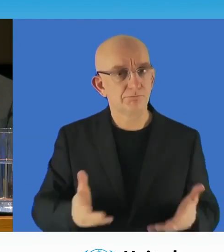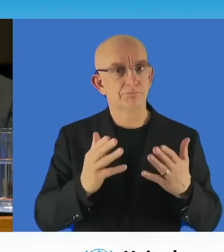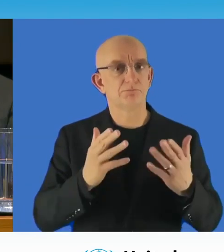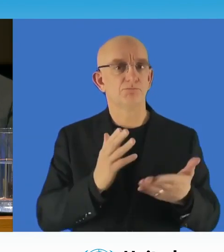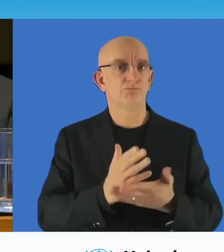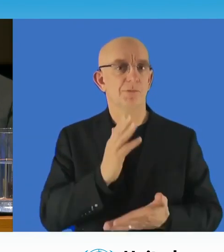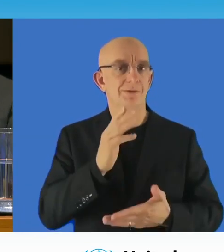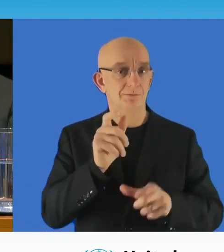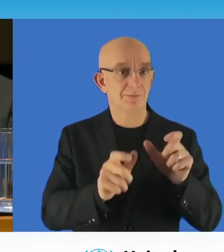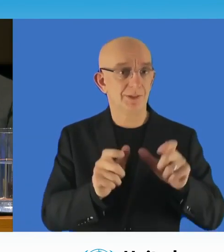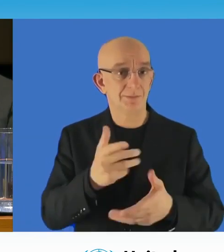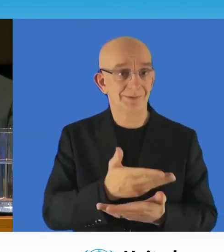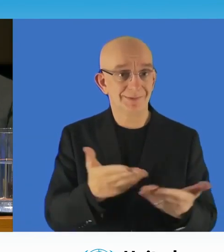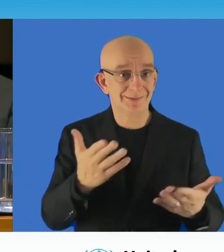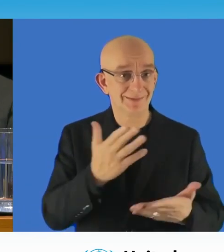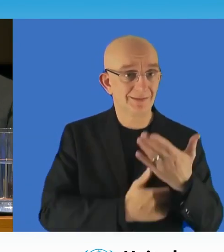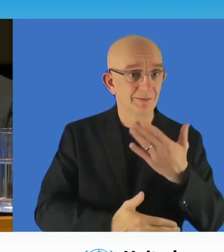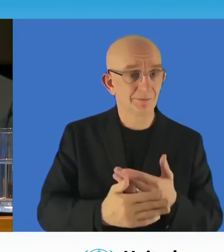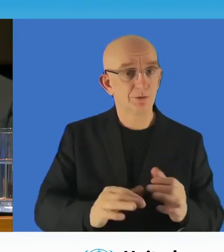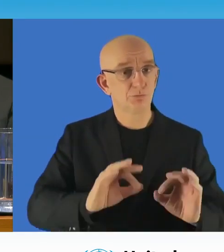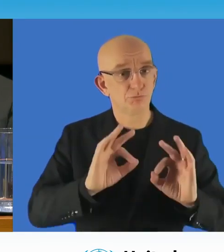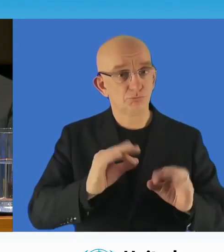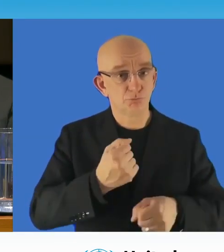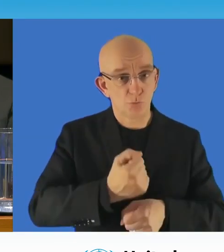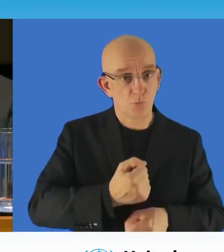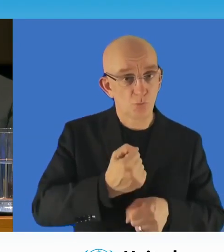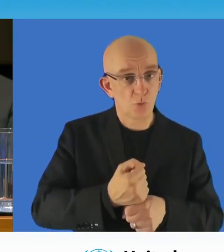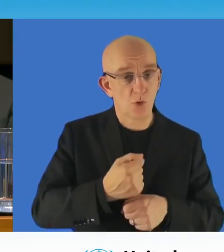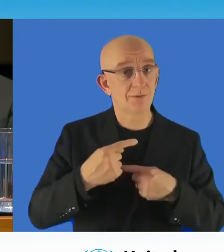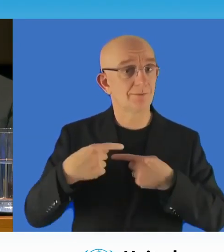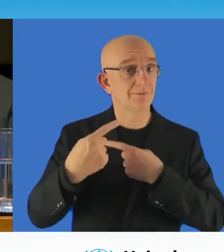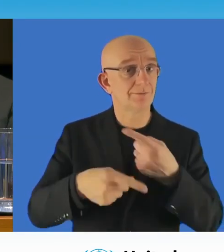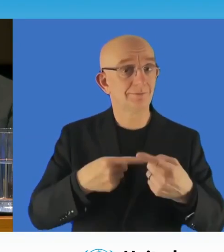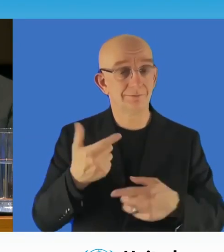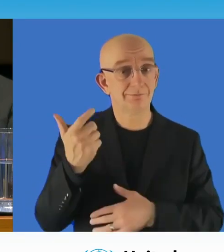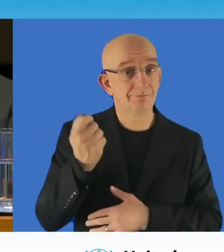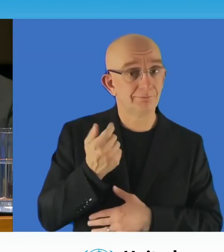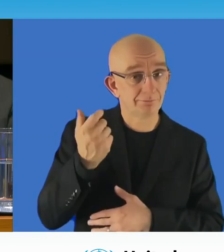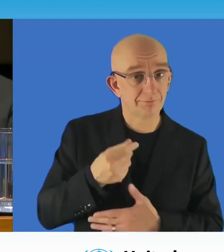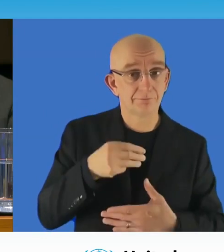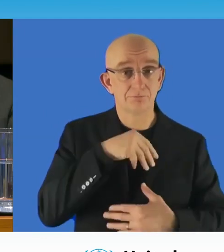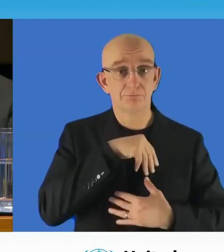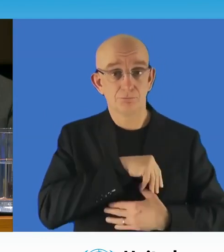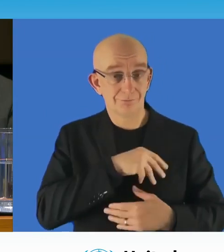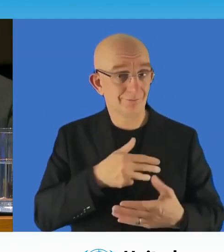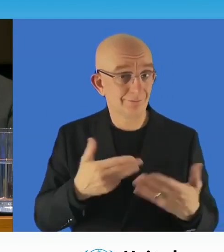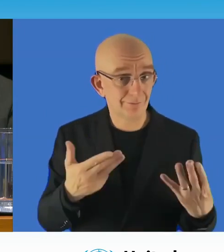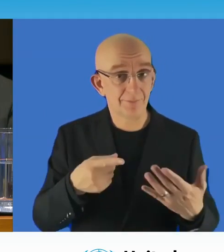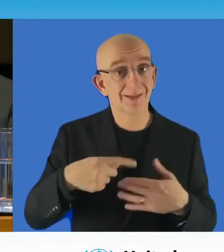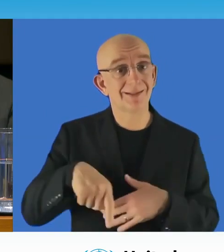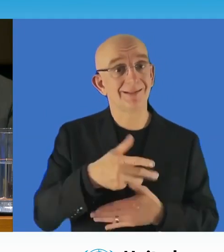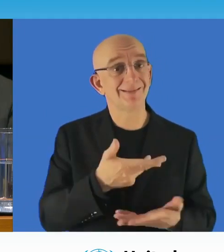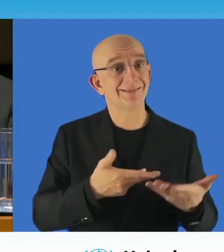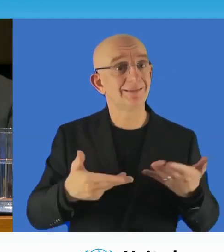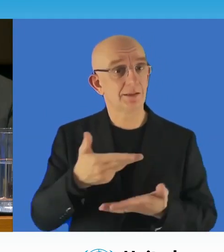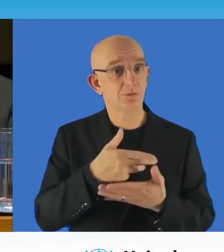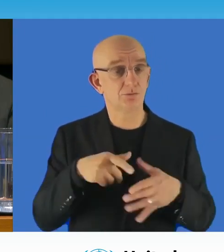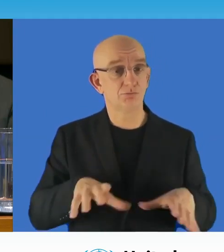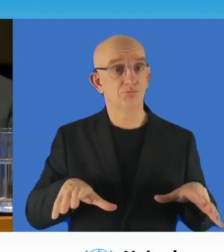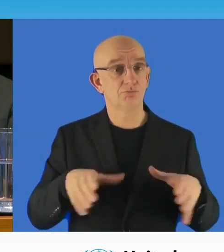Table Three engaged a diverse range of experts from both un system and organizations representing